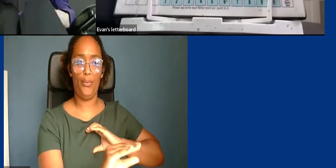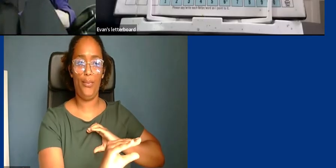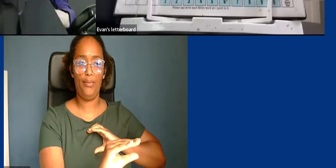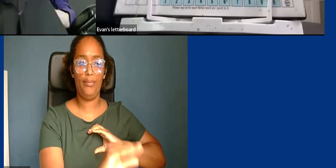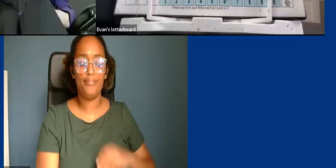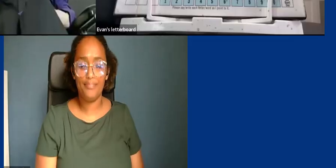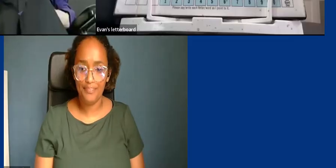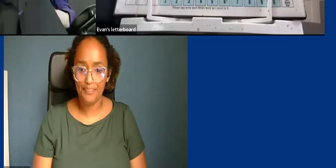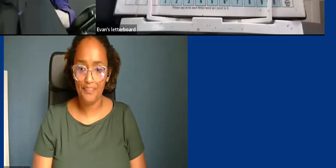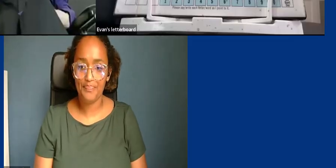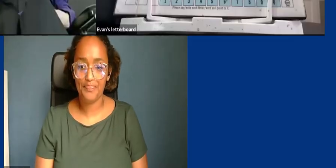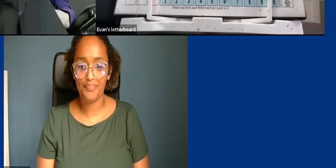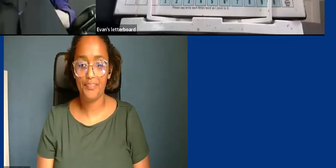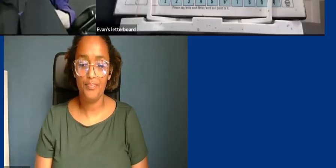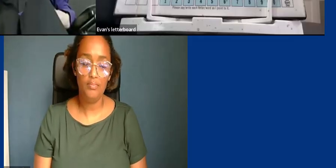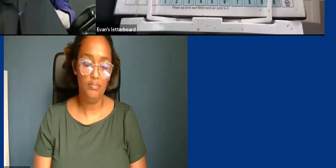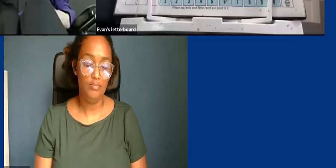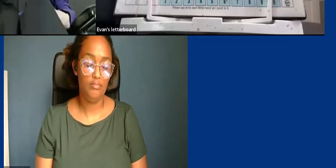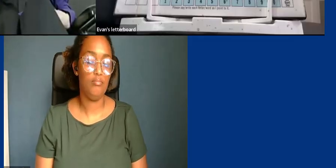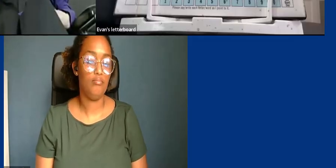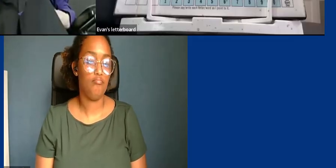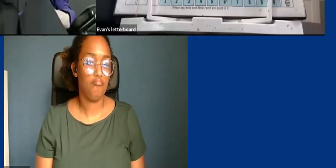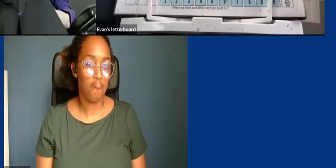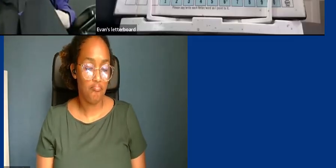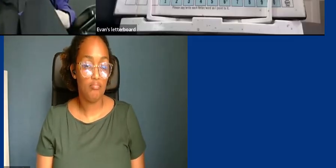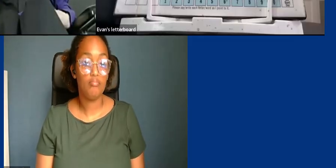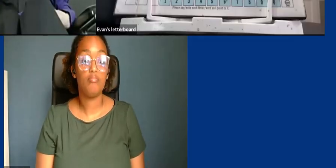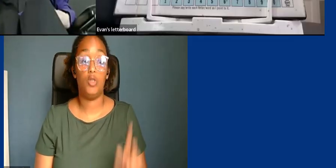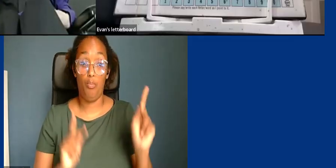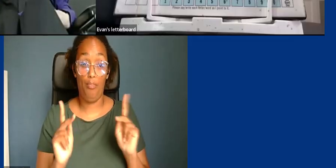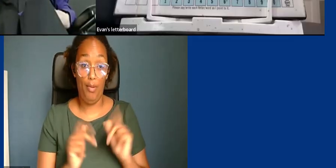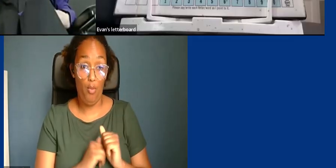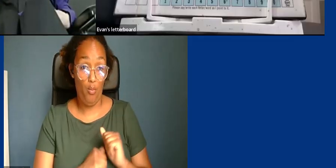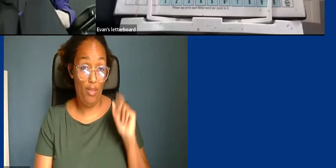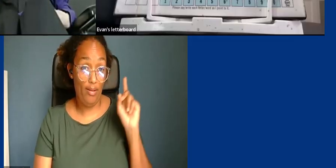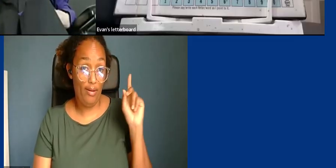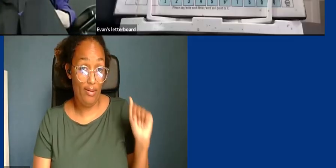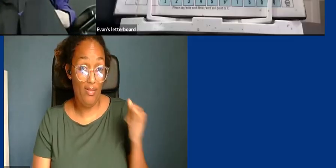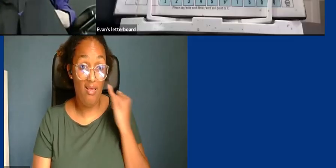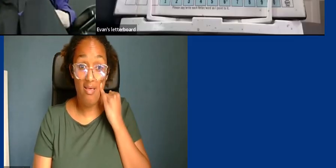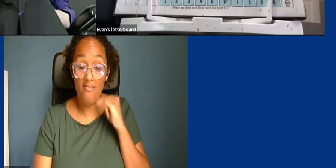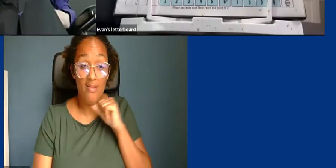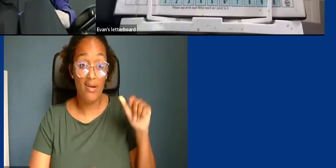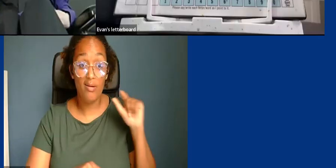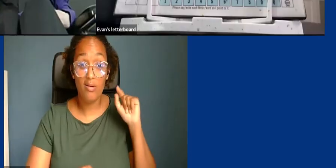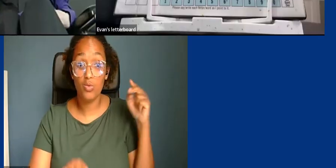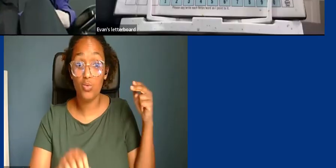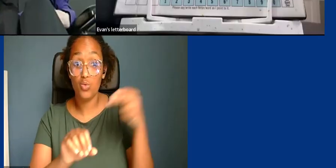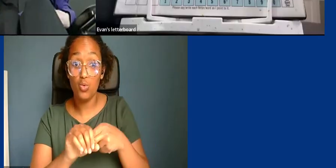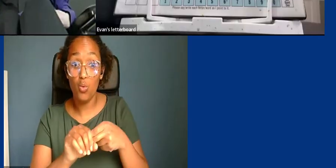If people with disabilities did not join freak shows or could not stay at home with their families,